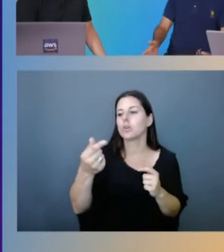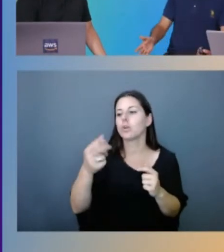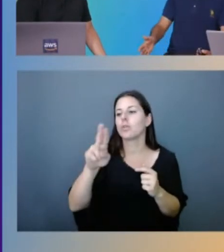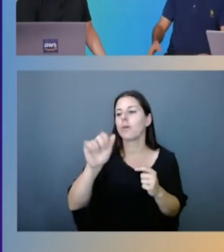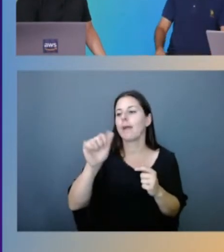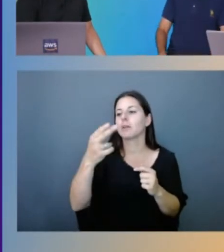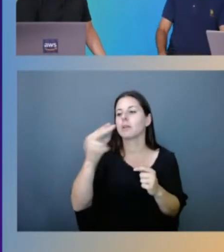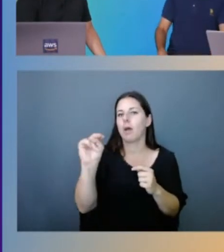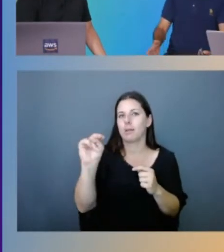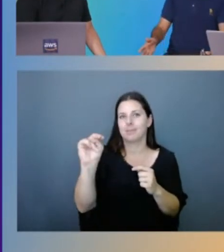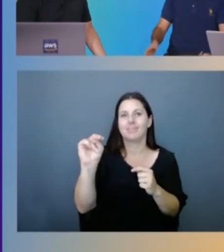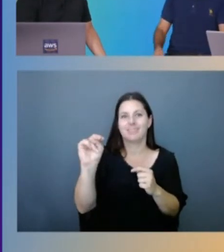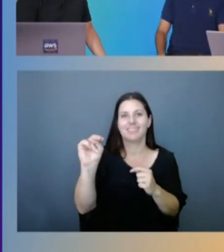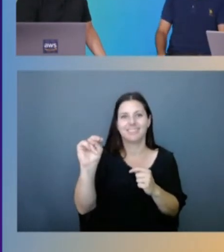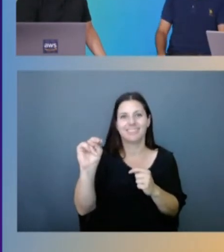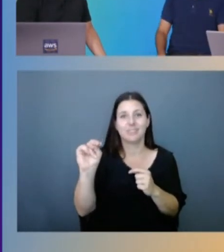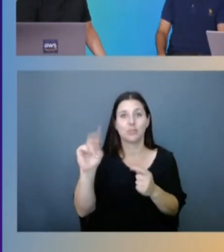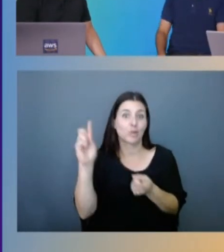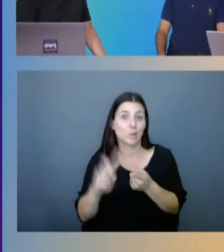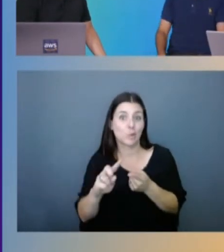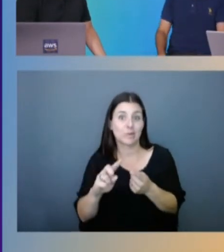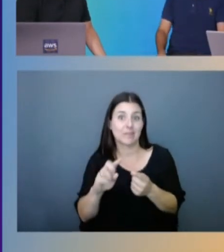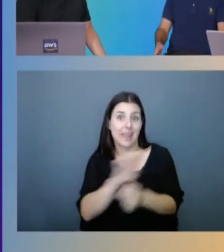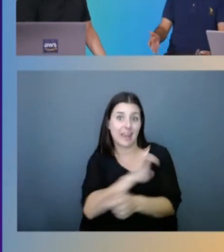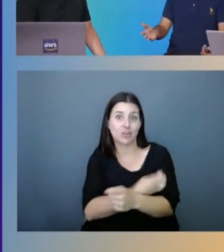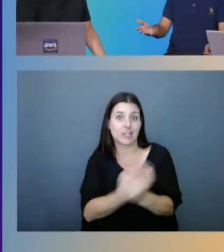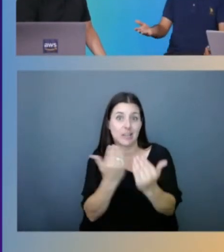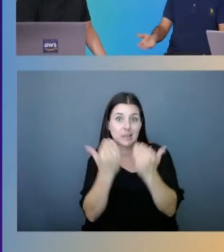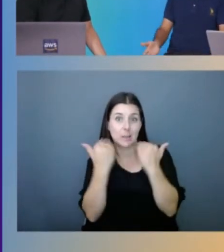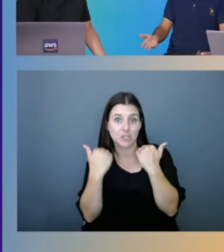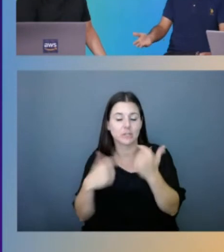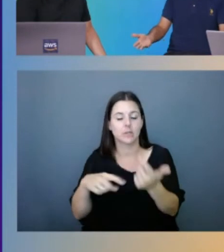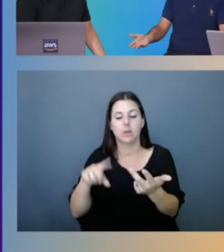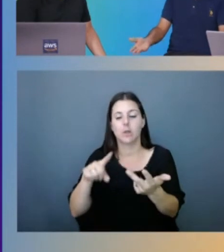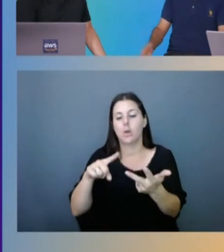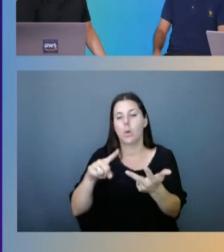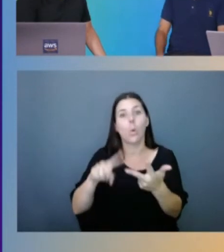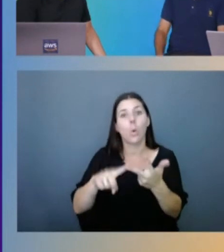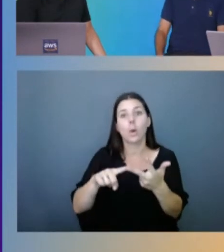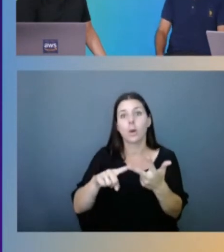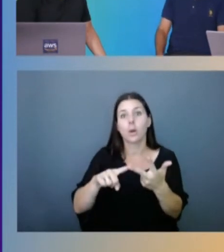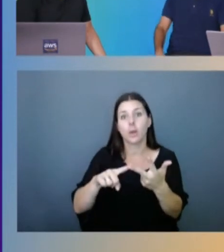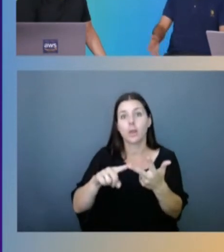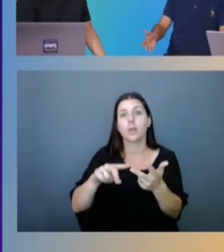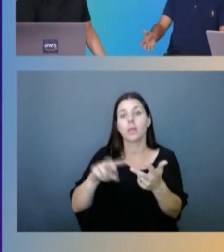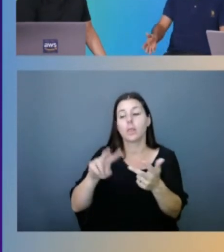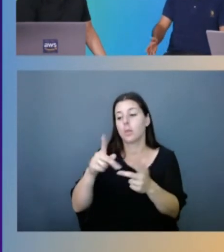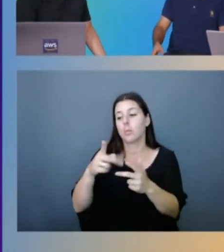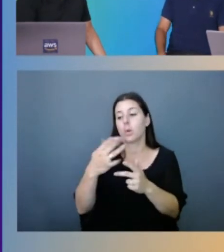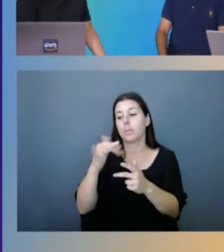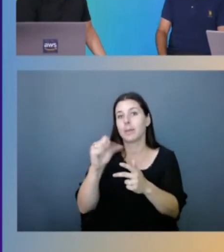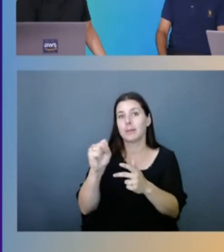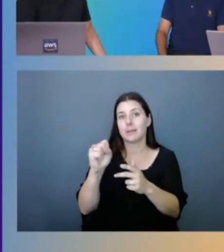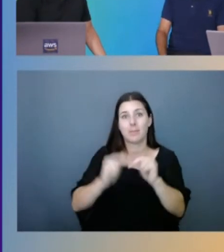and reduce your energy consumption, or use the purpose-built storage for the different use cases.